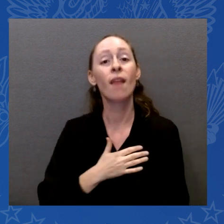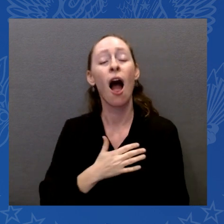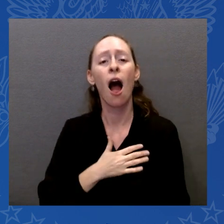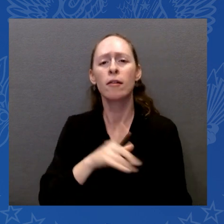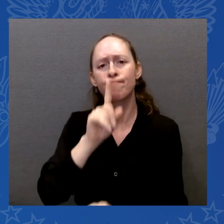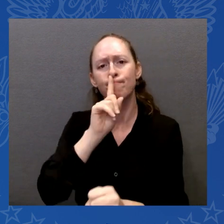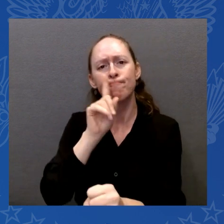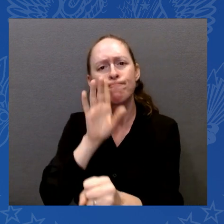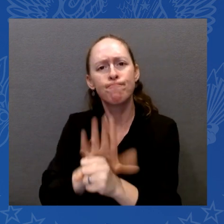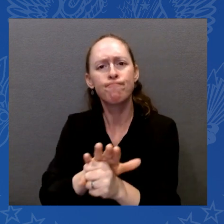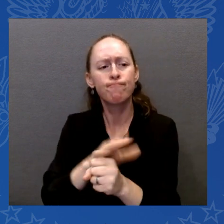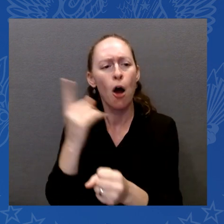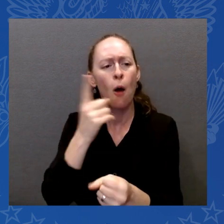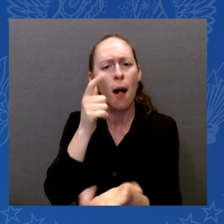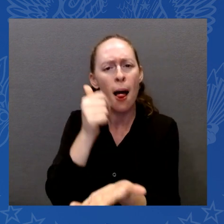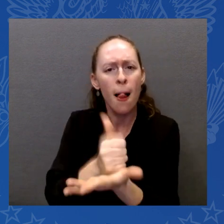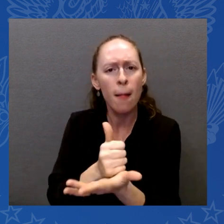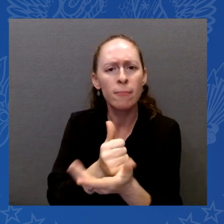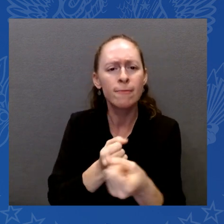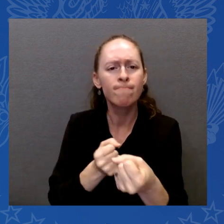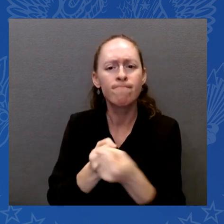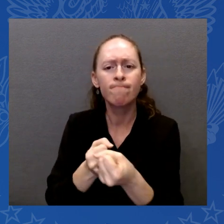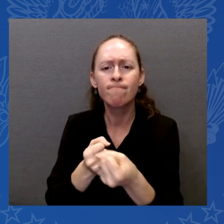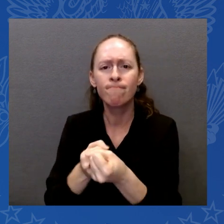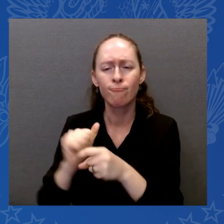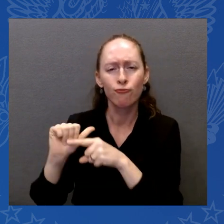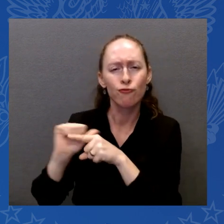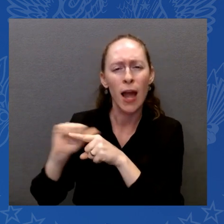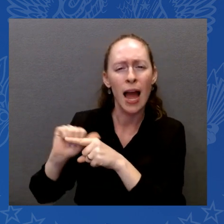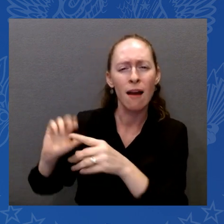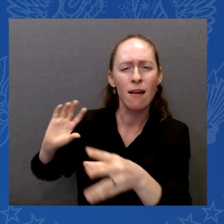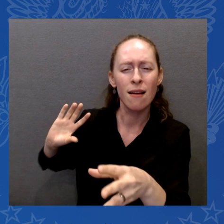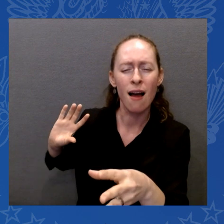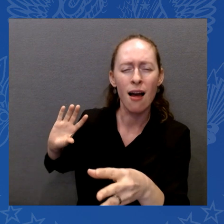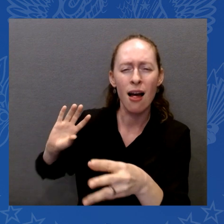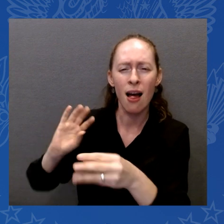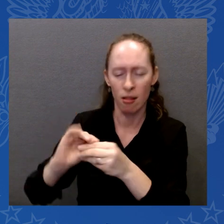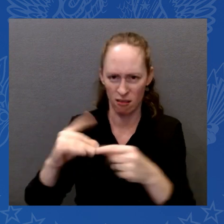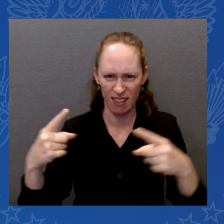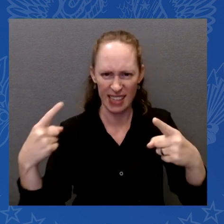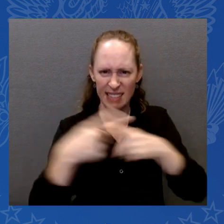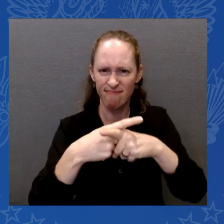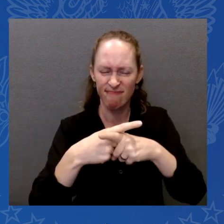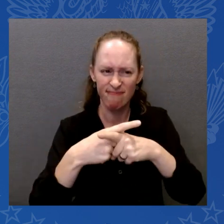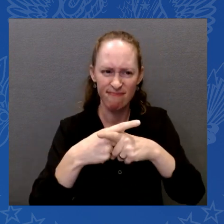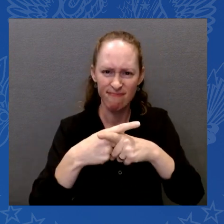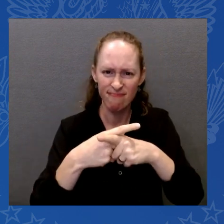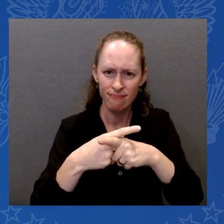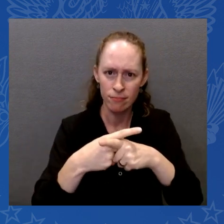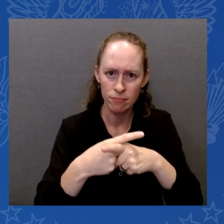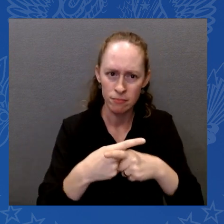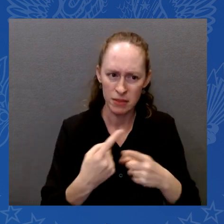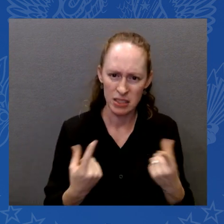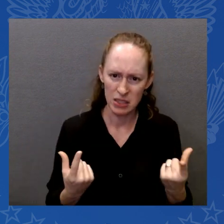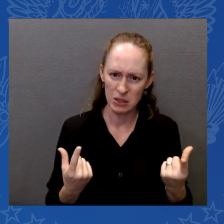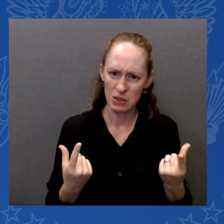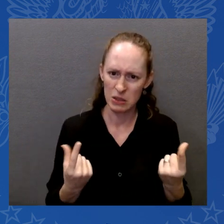My colleagues and I have to think about whether we're going to be criminalized and imprisoned, whether our licenses will be taken away,